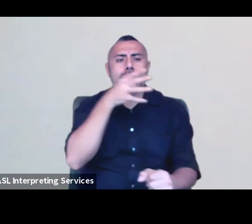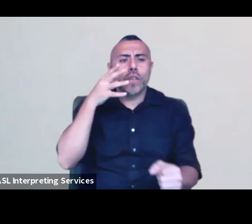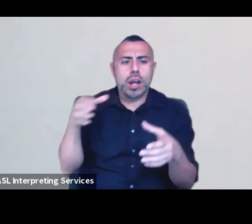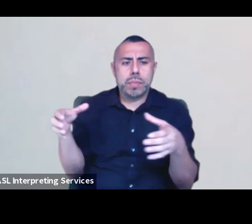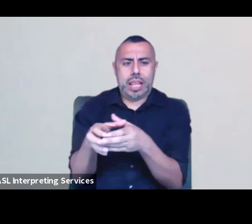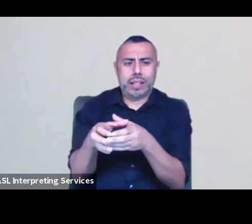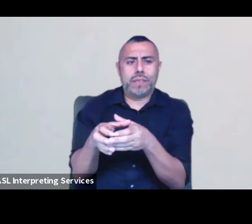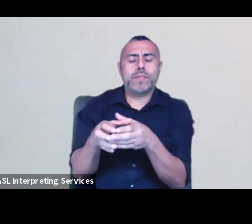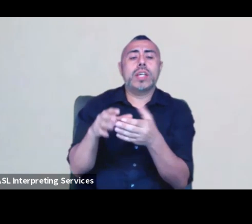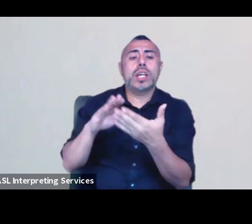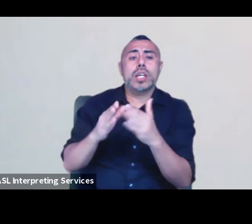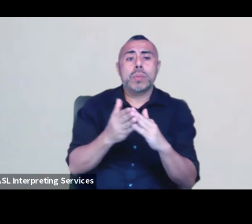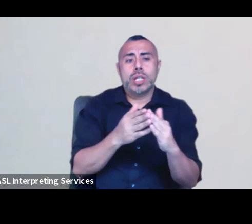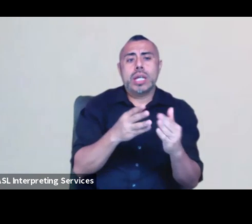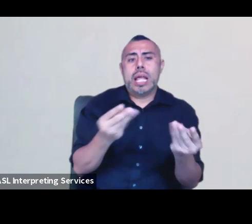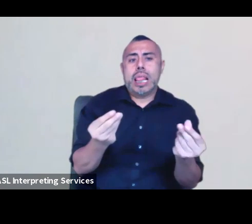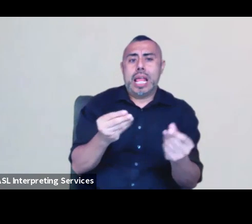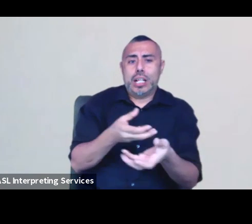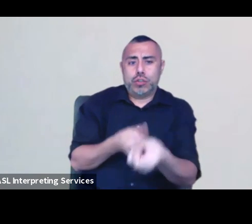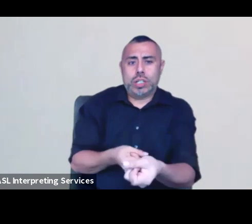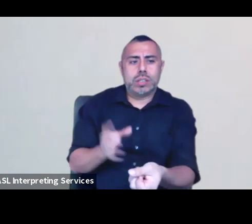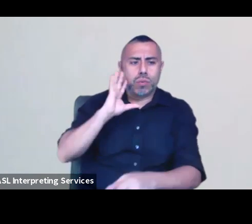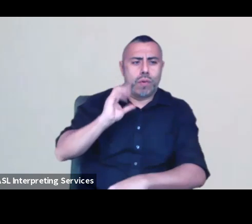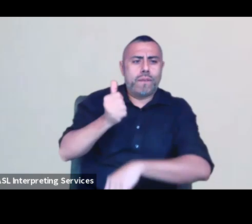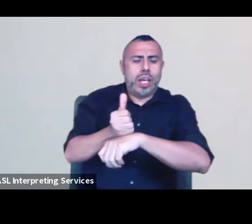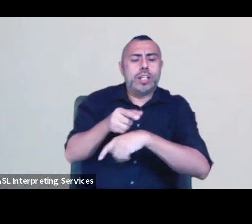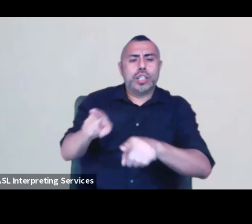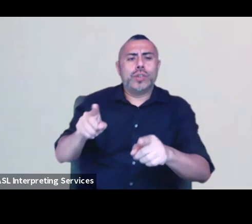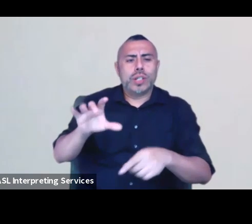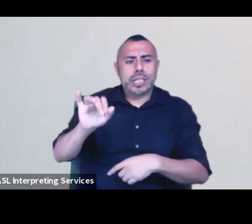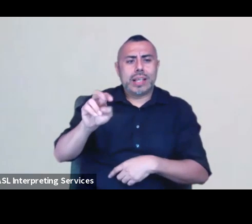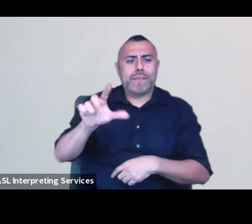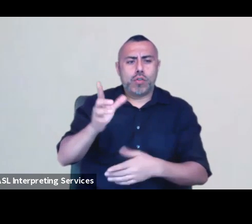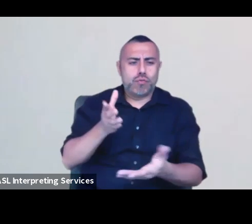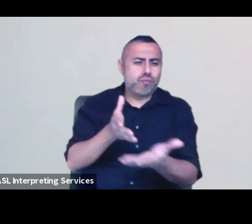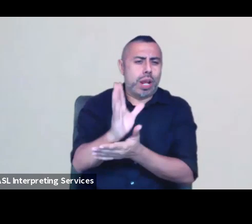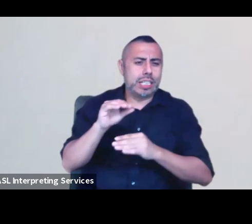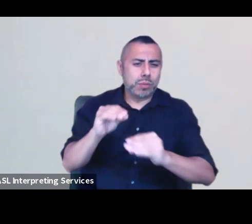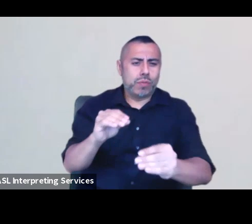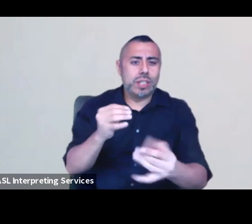Individual artists can and should come together to build collectives to help us survive this moment,